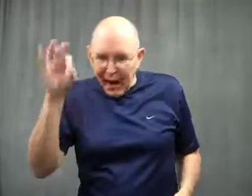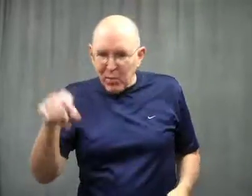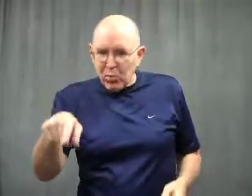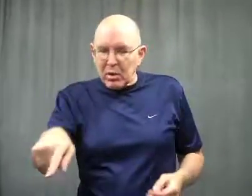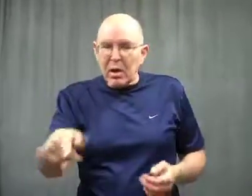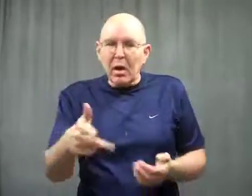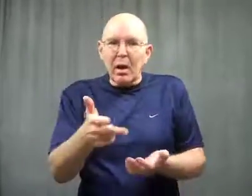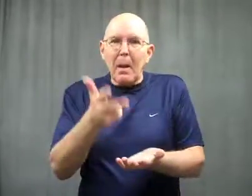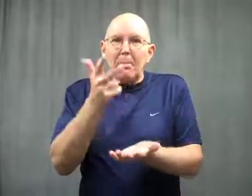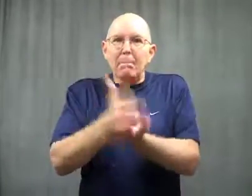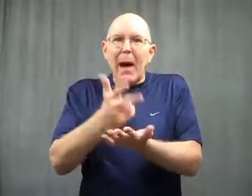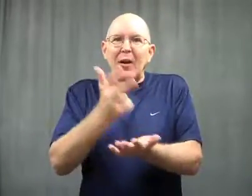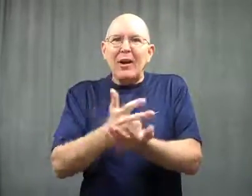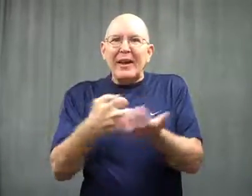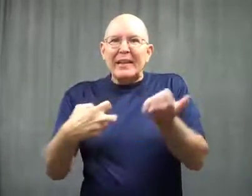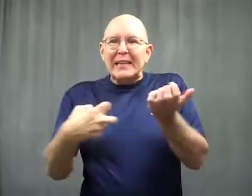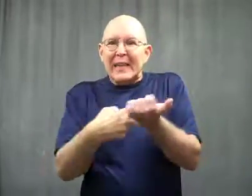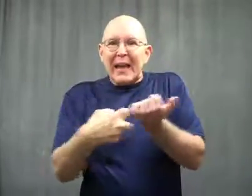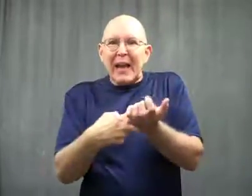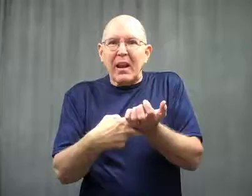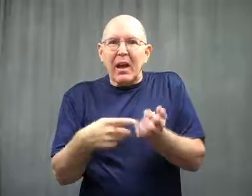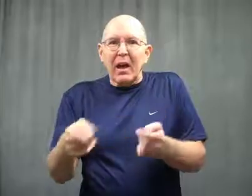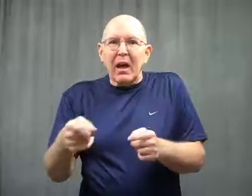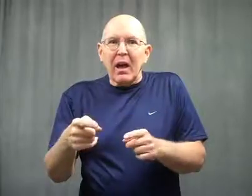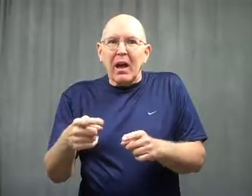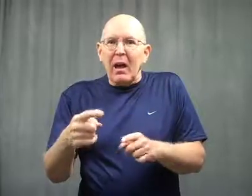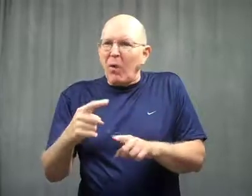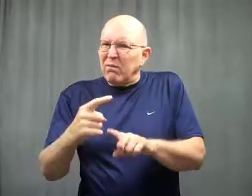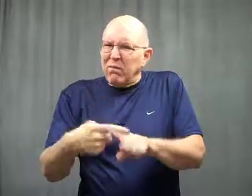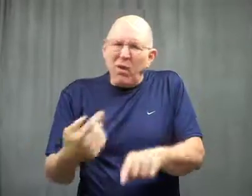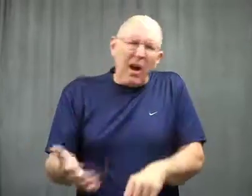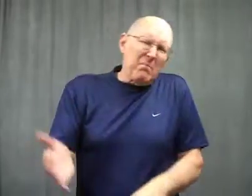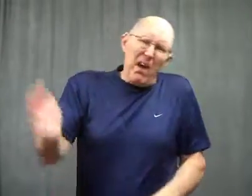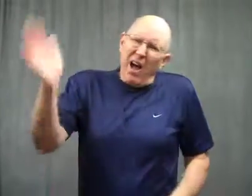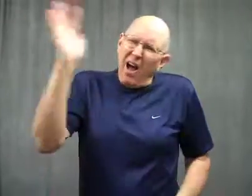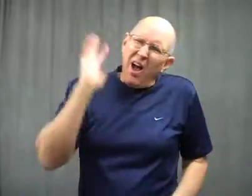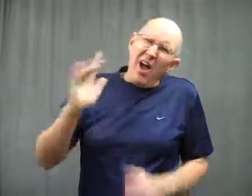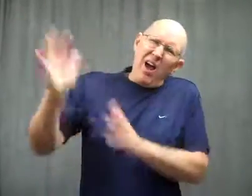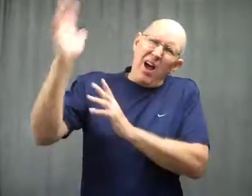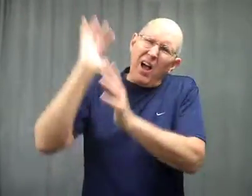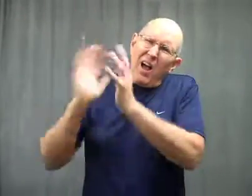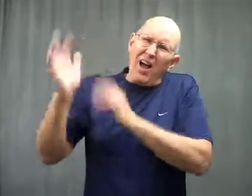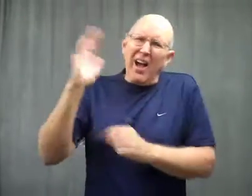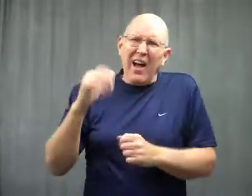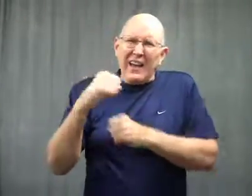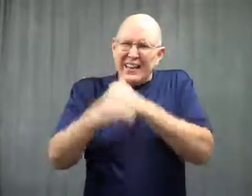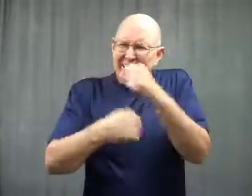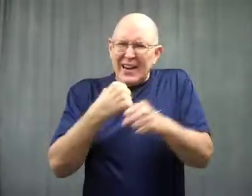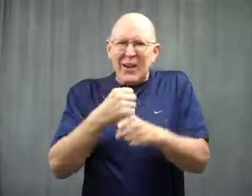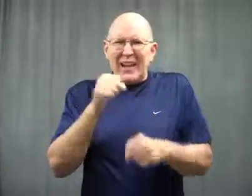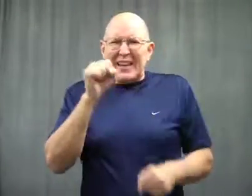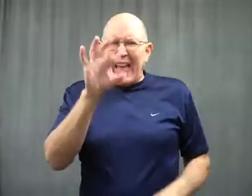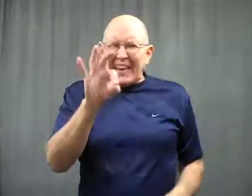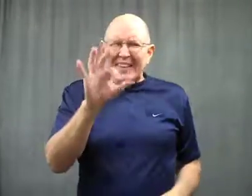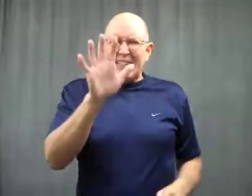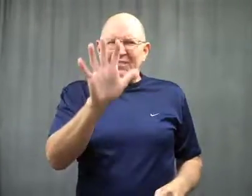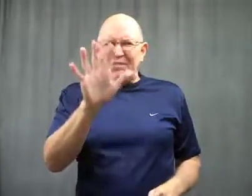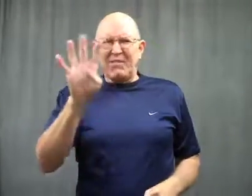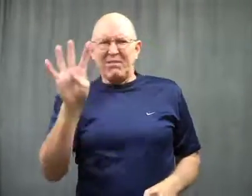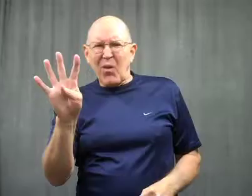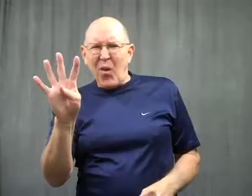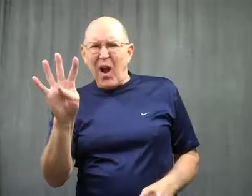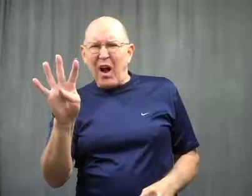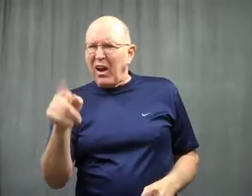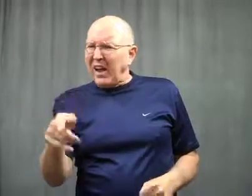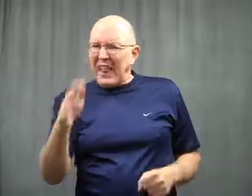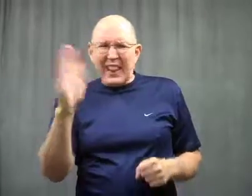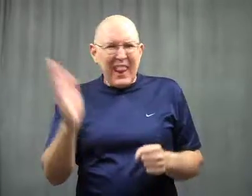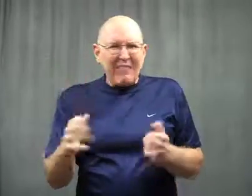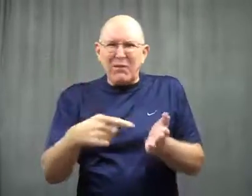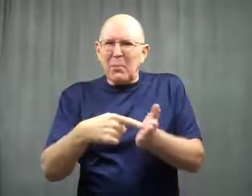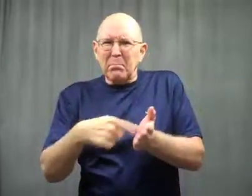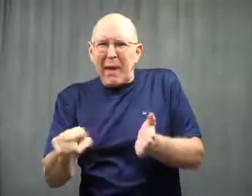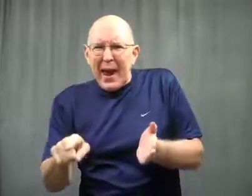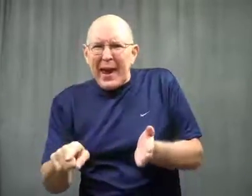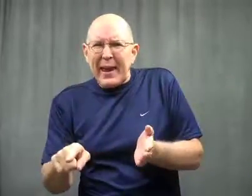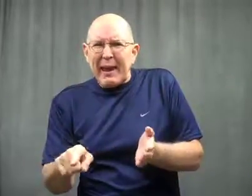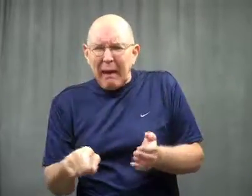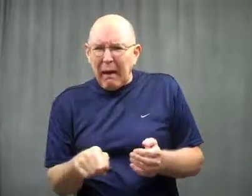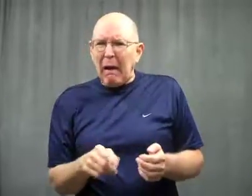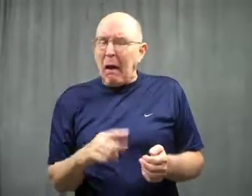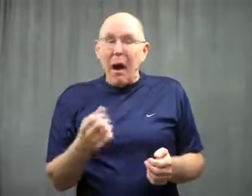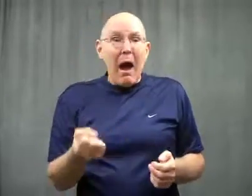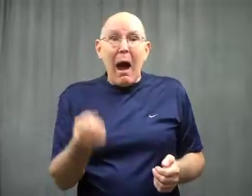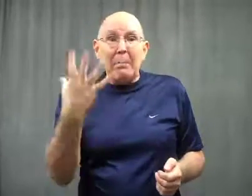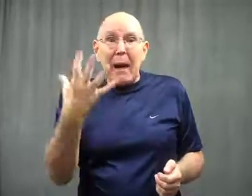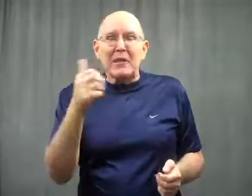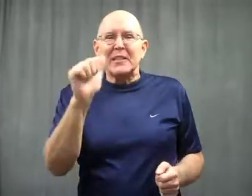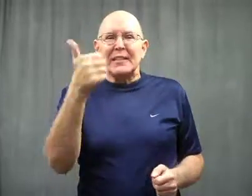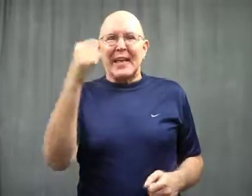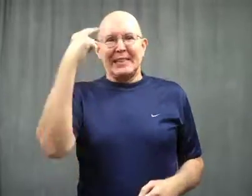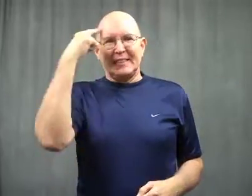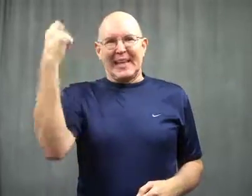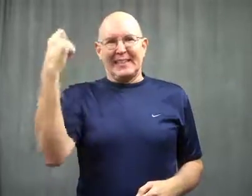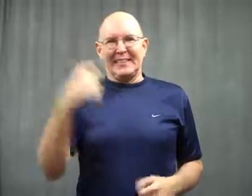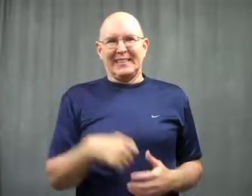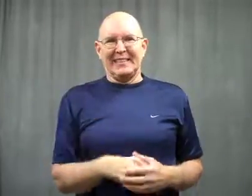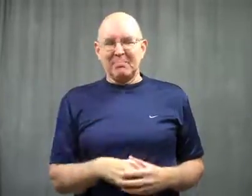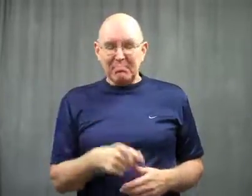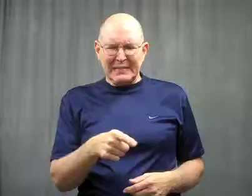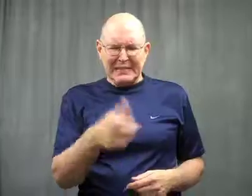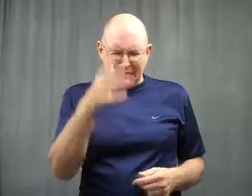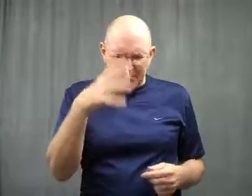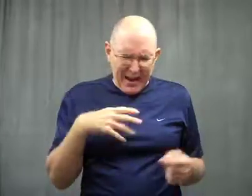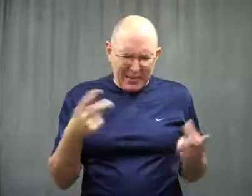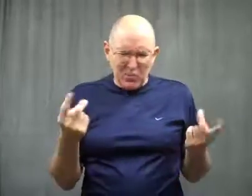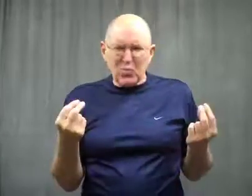He found an unpaid parking ticket from the year 1954.